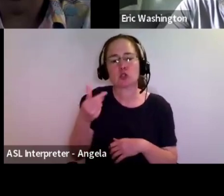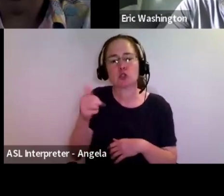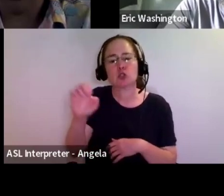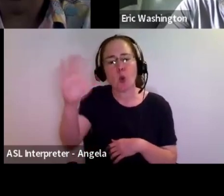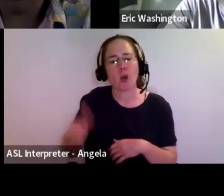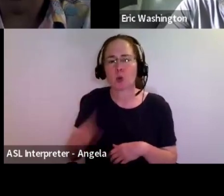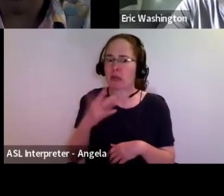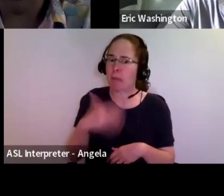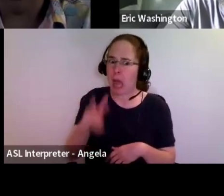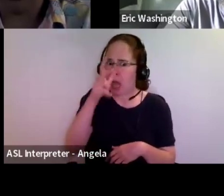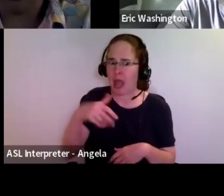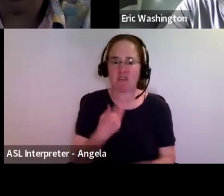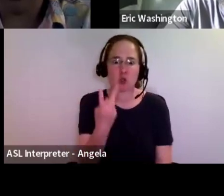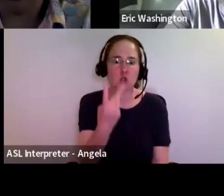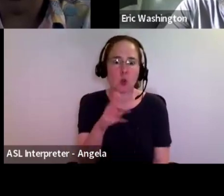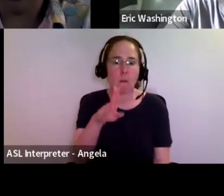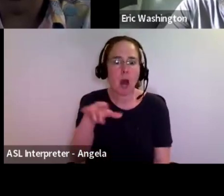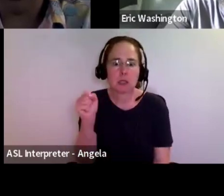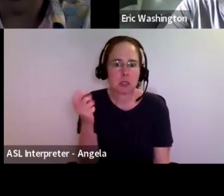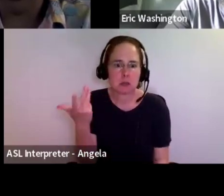don't we only have like, two bosses, and they only have,